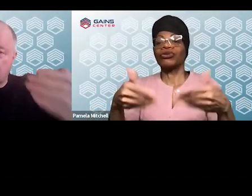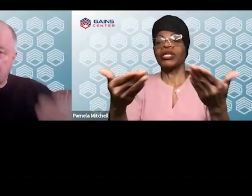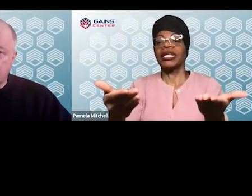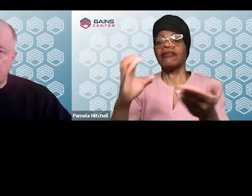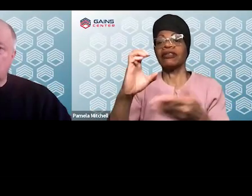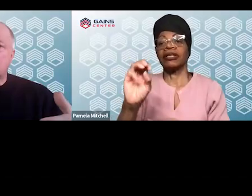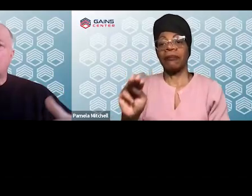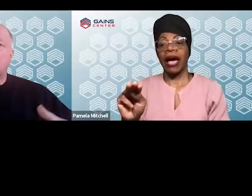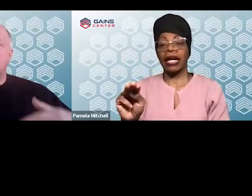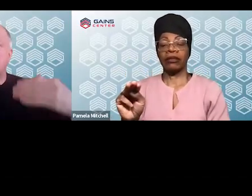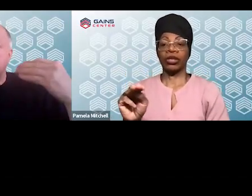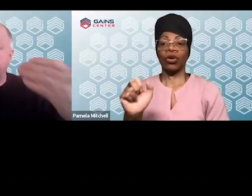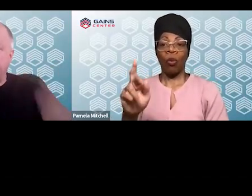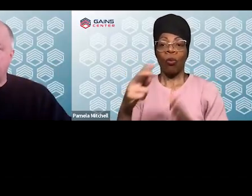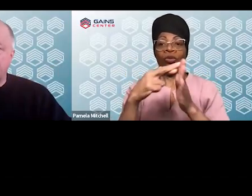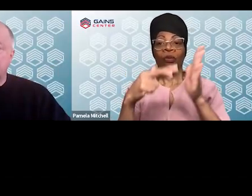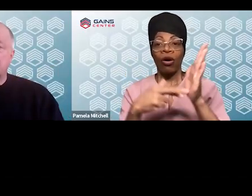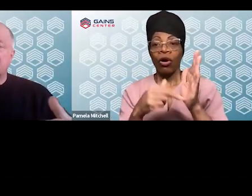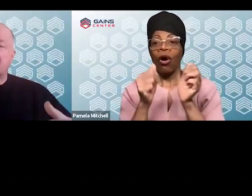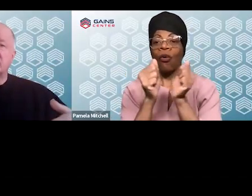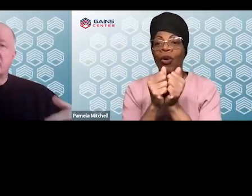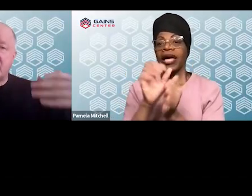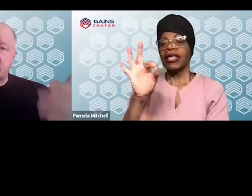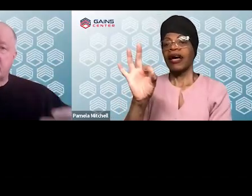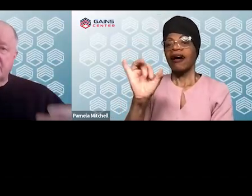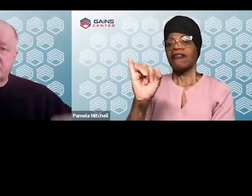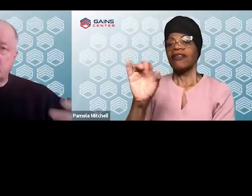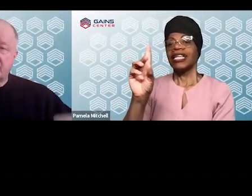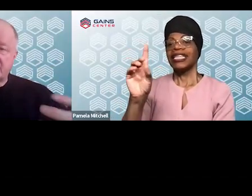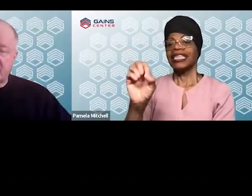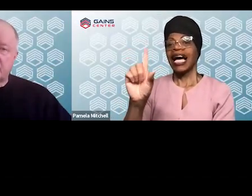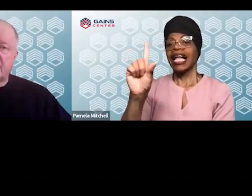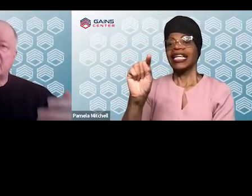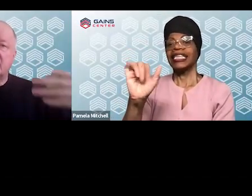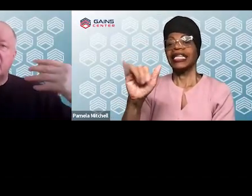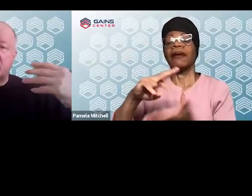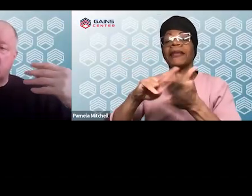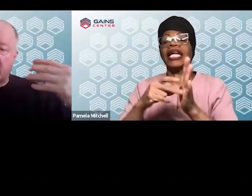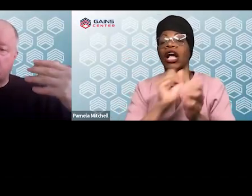according to the protocol with fidelity. That is, everybody's doing the same thing,